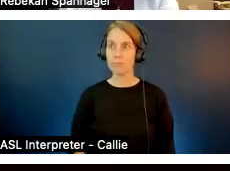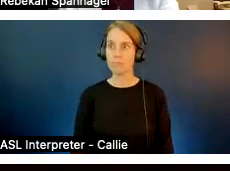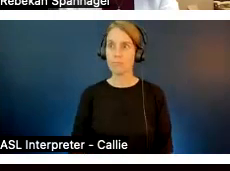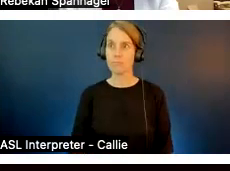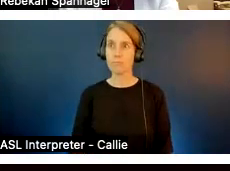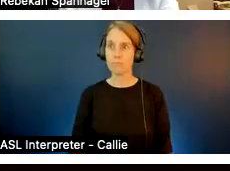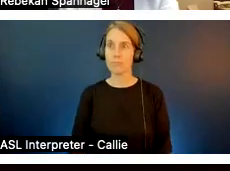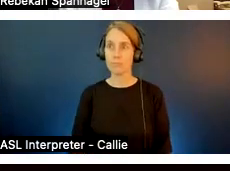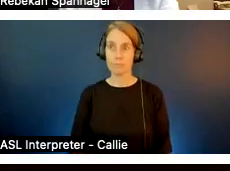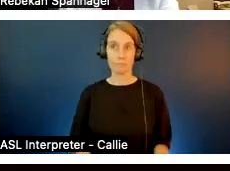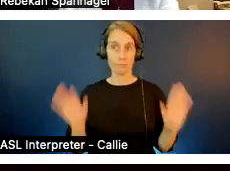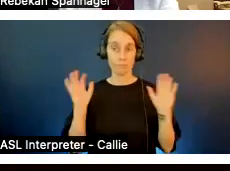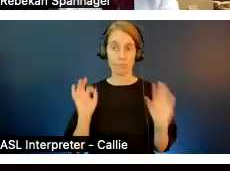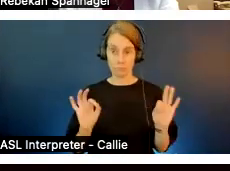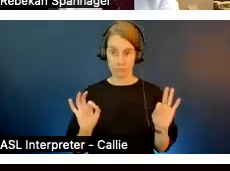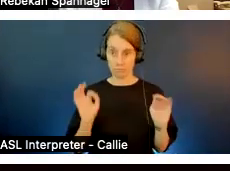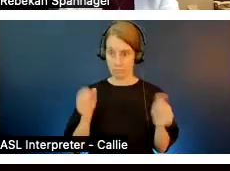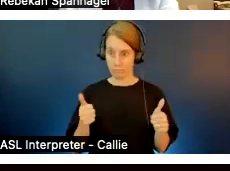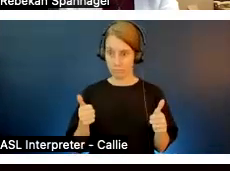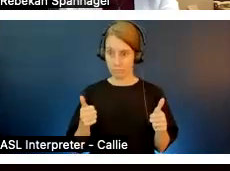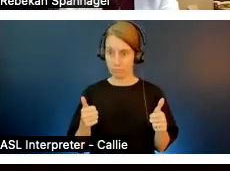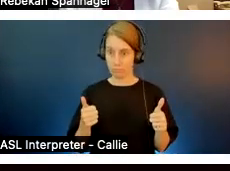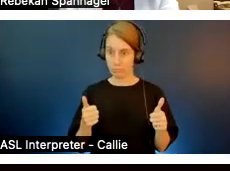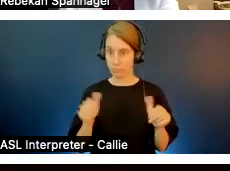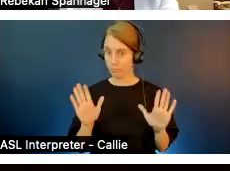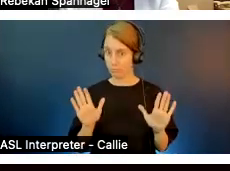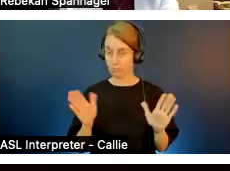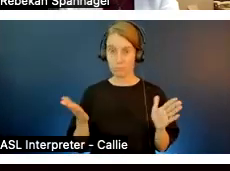so i think at this time um we were we are open for questions